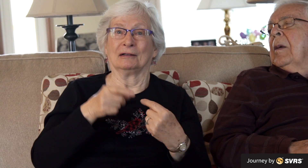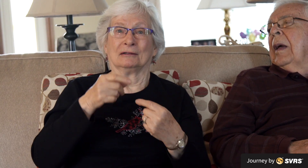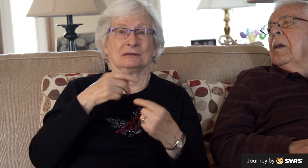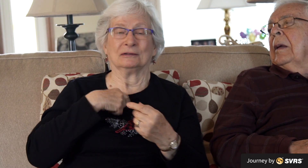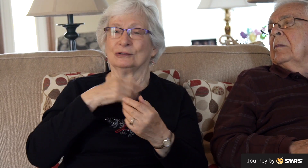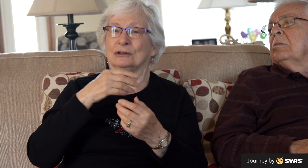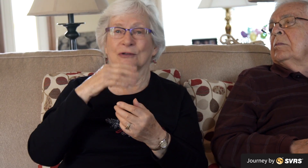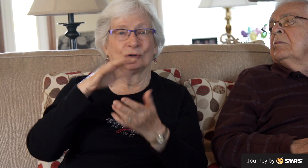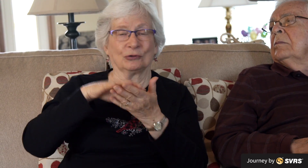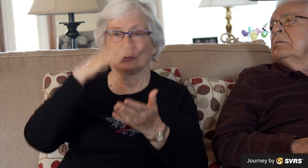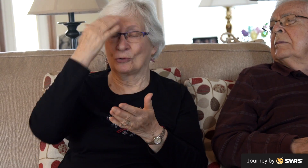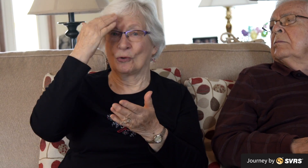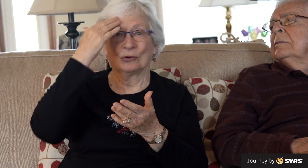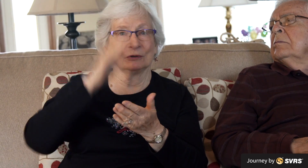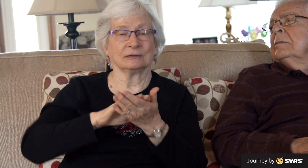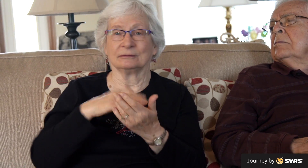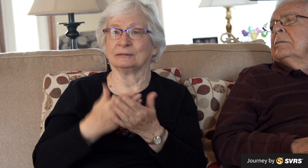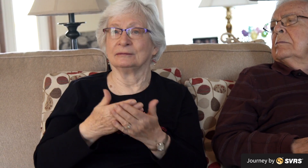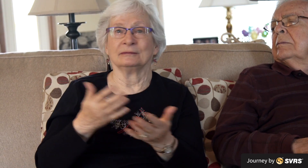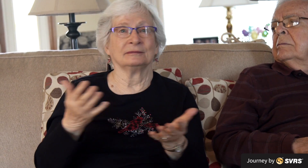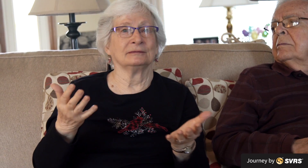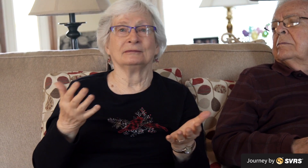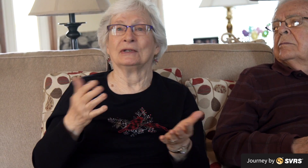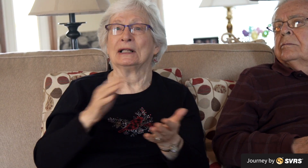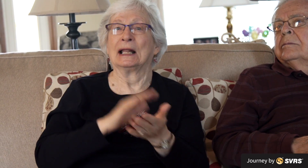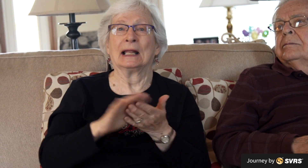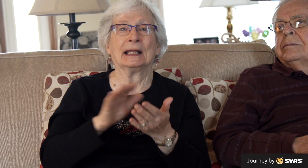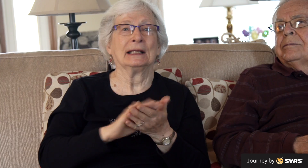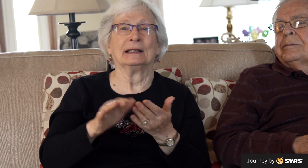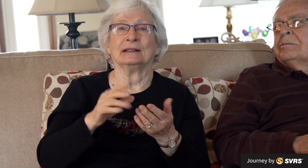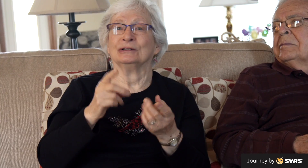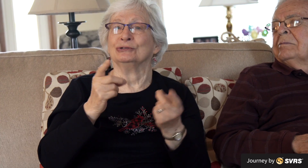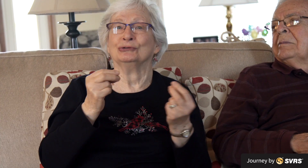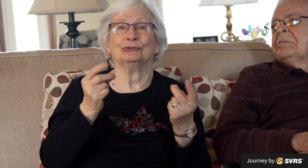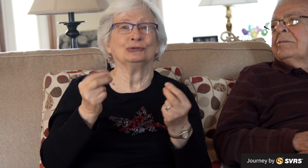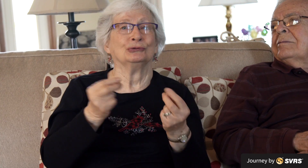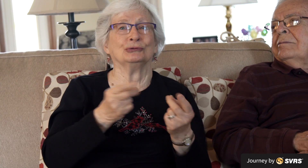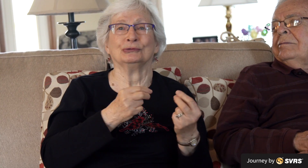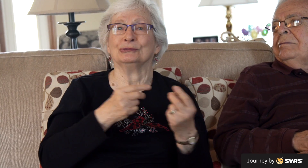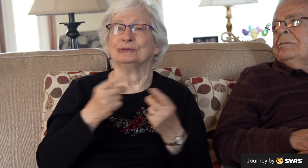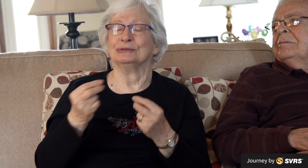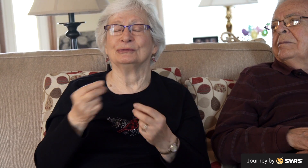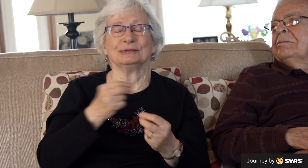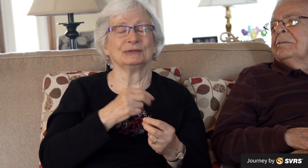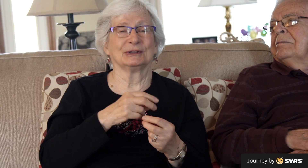I didnt know how to cook, how to clean, how to do some other things.